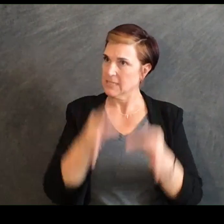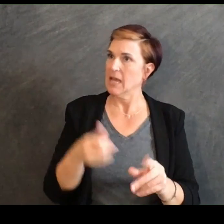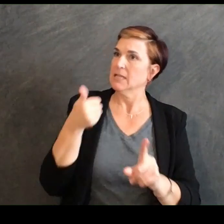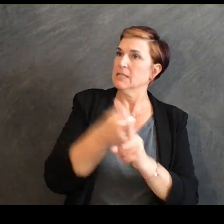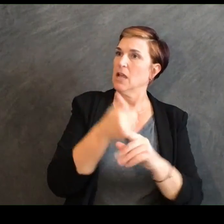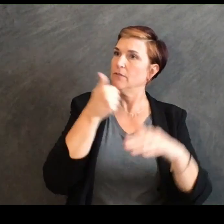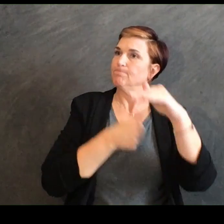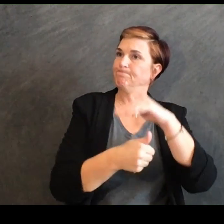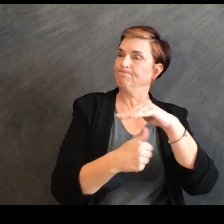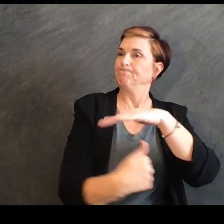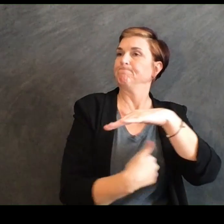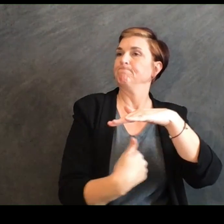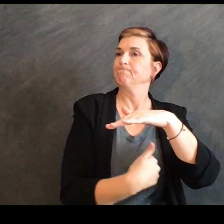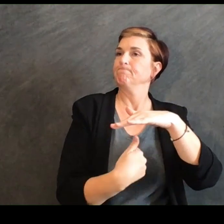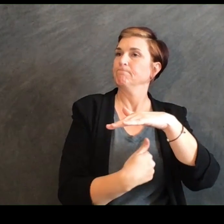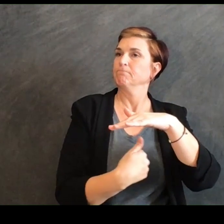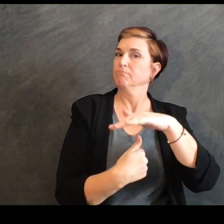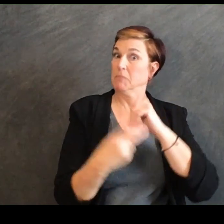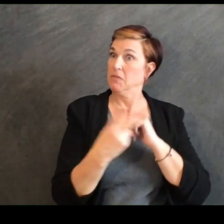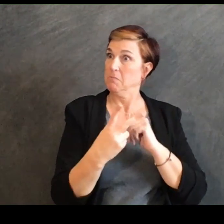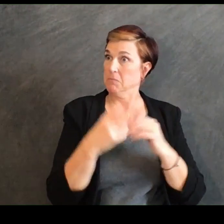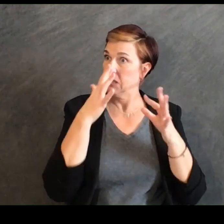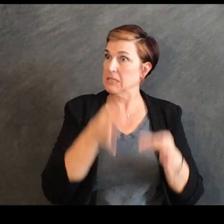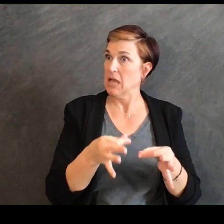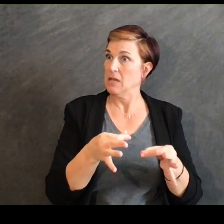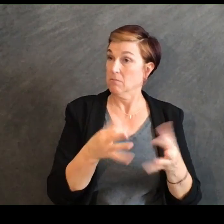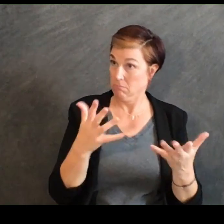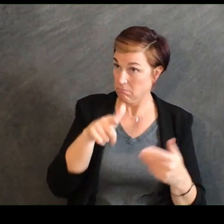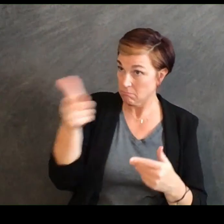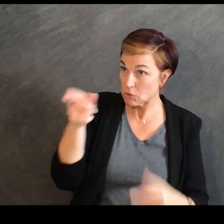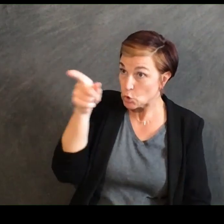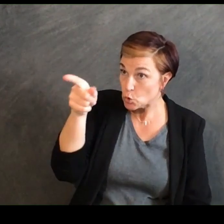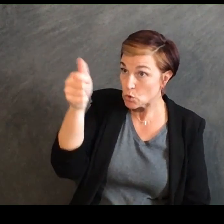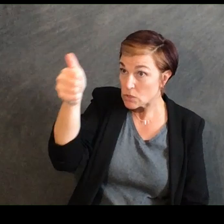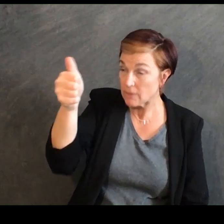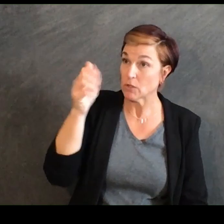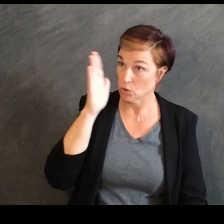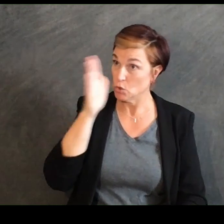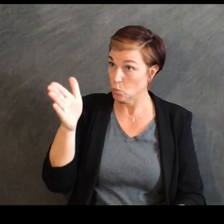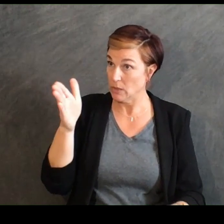take any kind of precursor any precautionary measure to protect you and